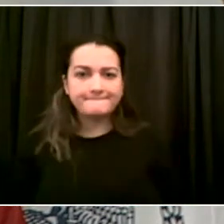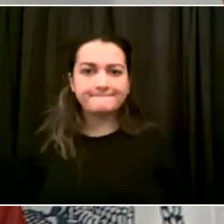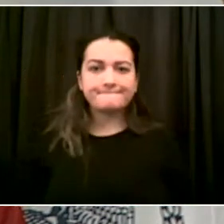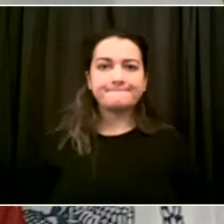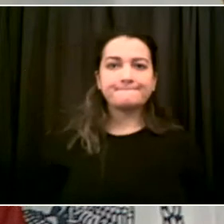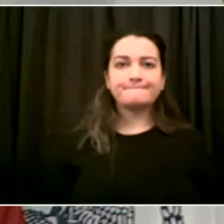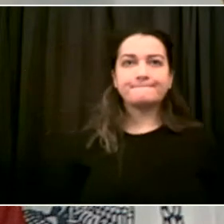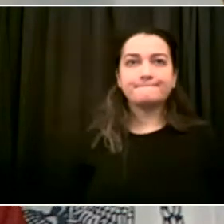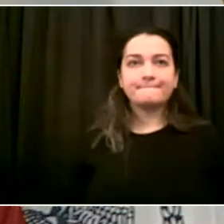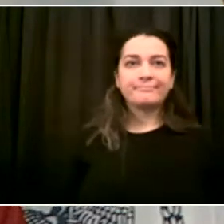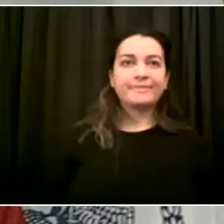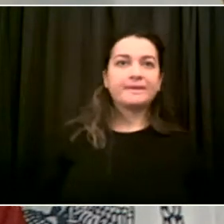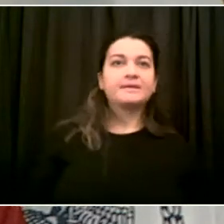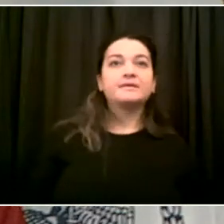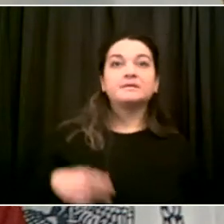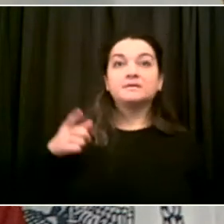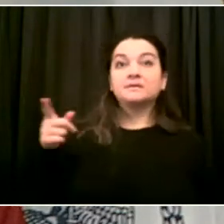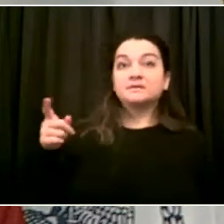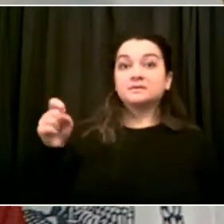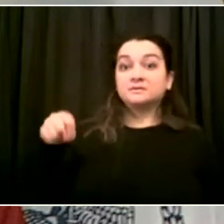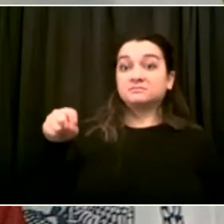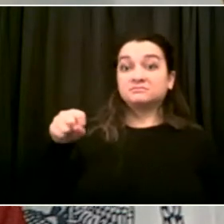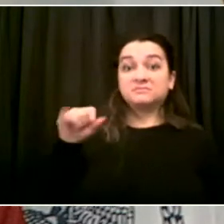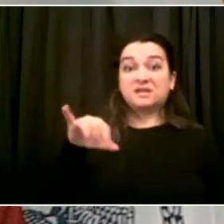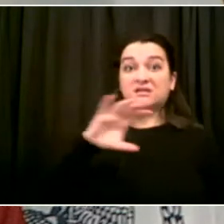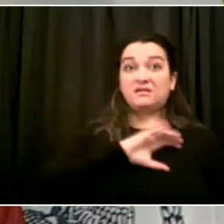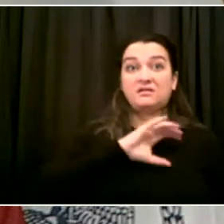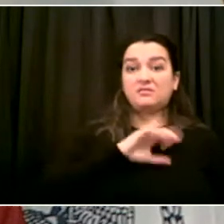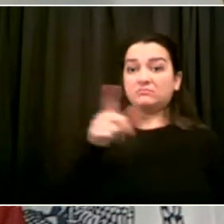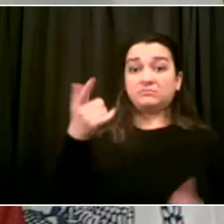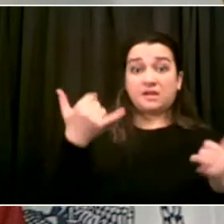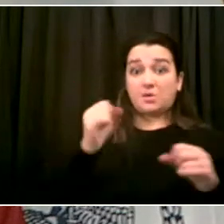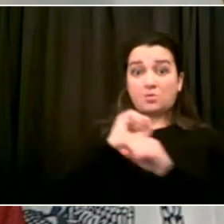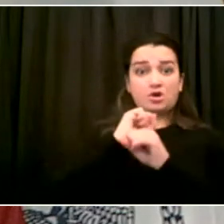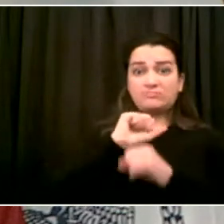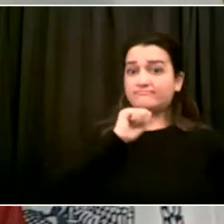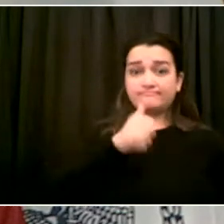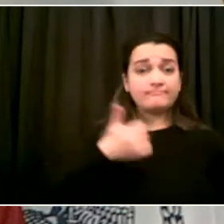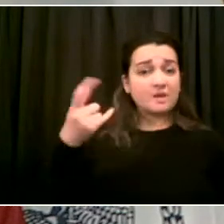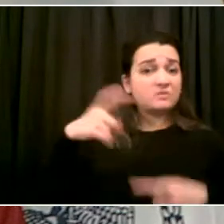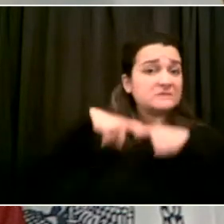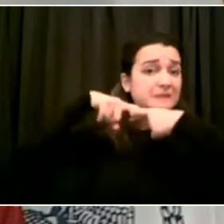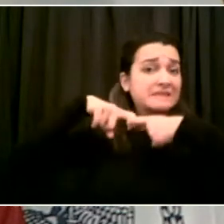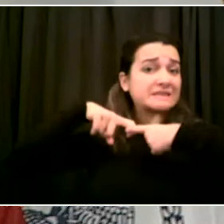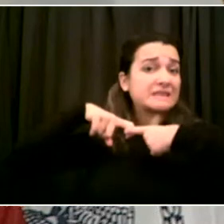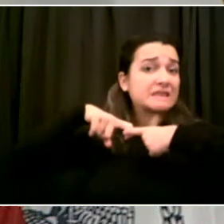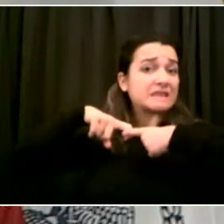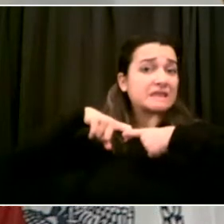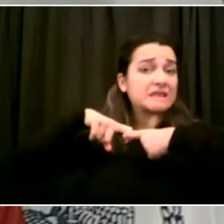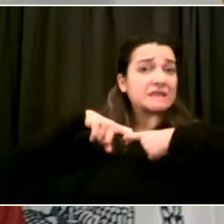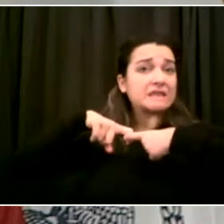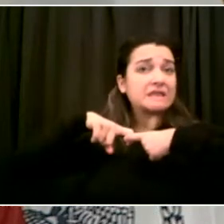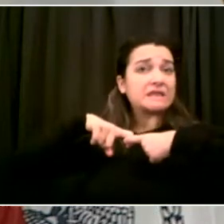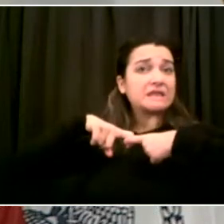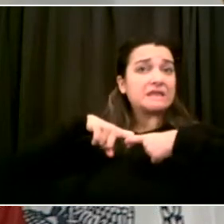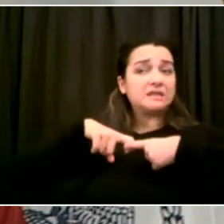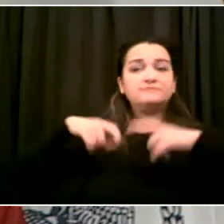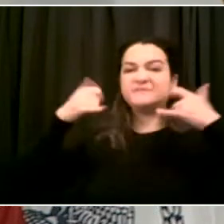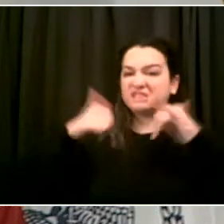HAS TO BE DUE PROCESS. I'M WAITING TO HEAR THE RESULTS OF F HTE E INVESTIGATION.